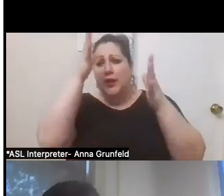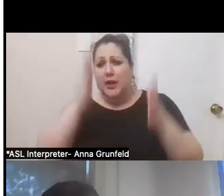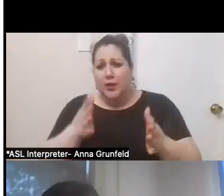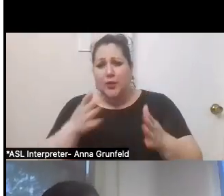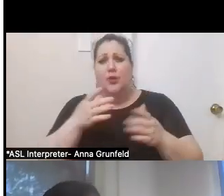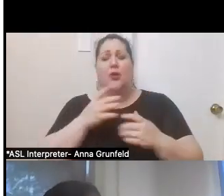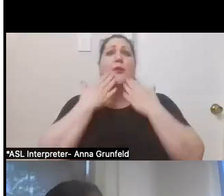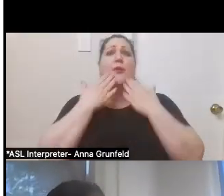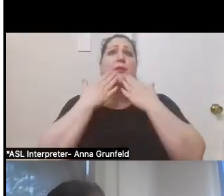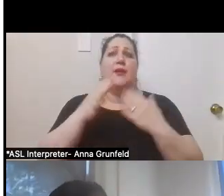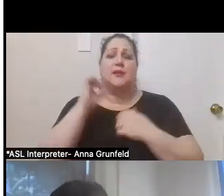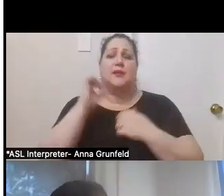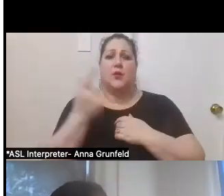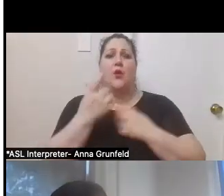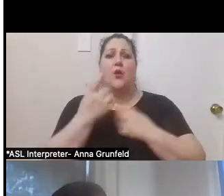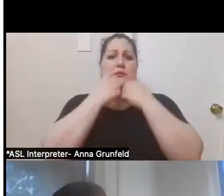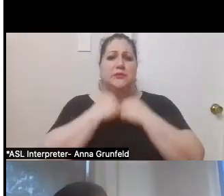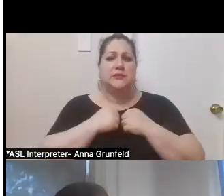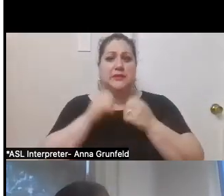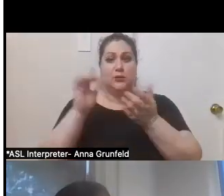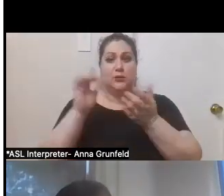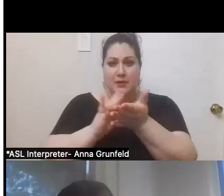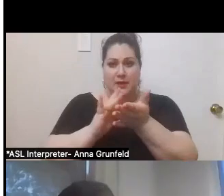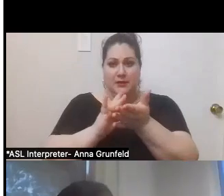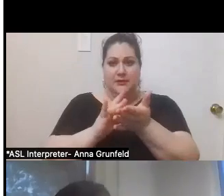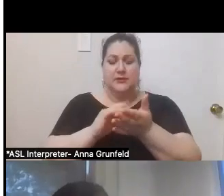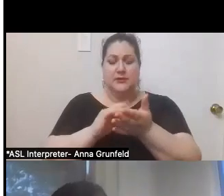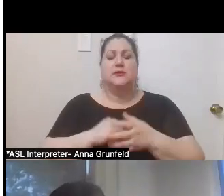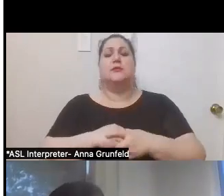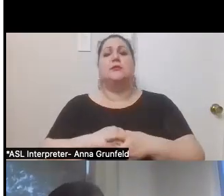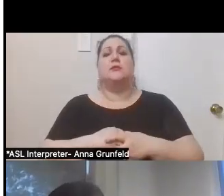have so much personal meanings to us as an indigenous people.